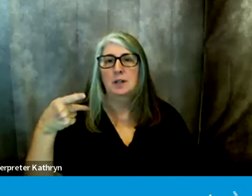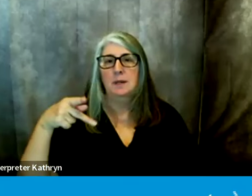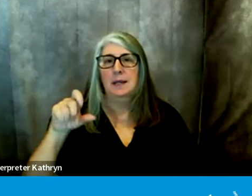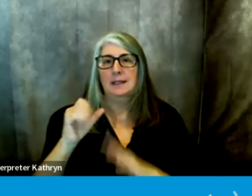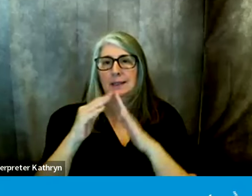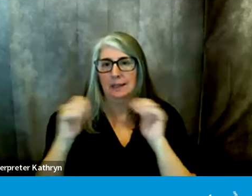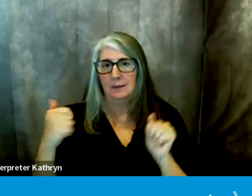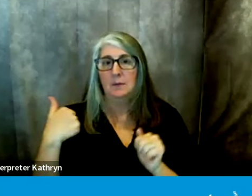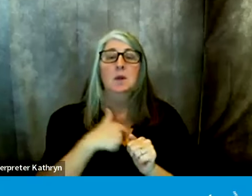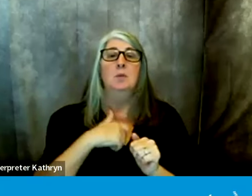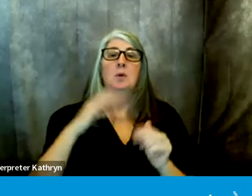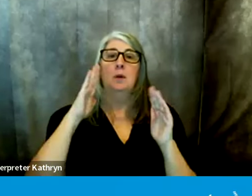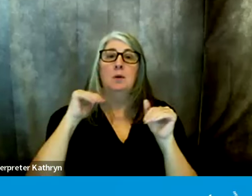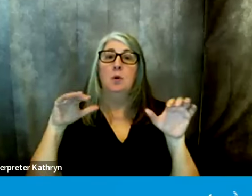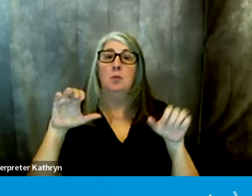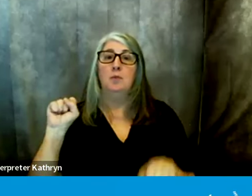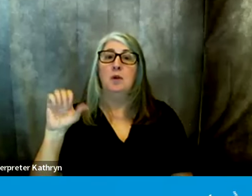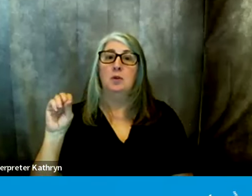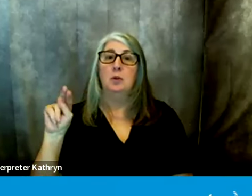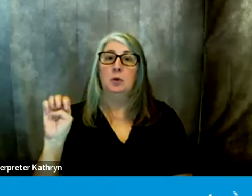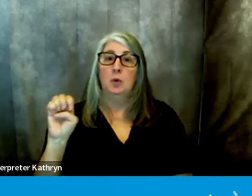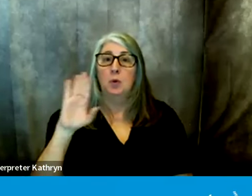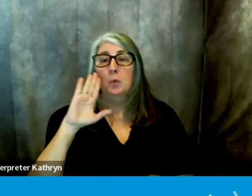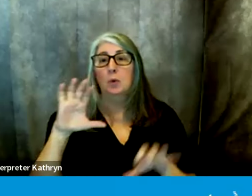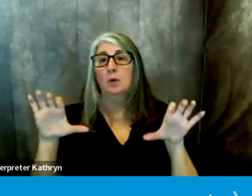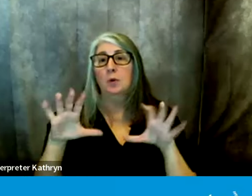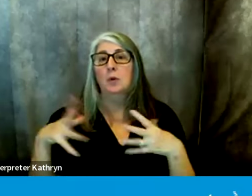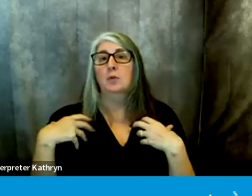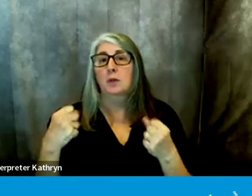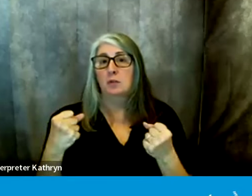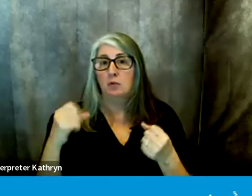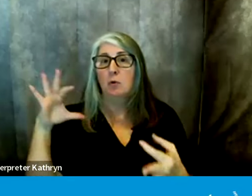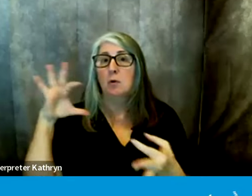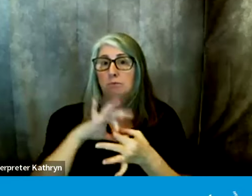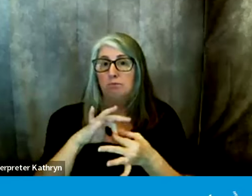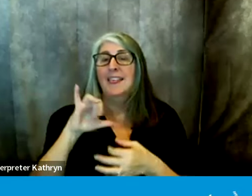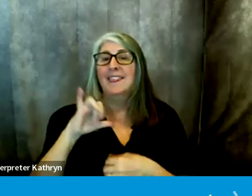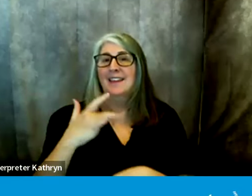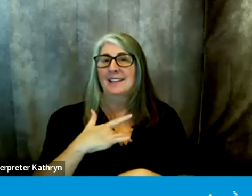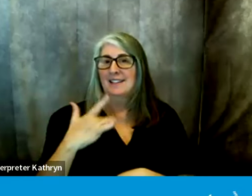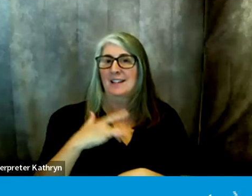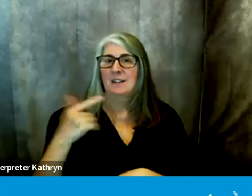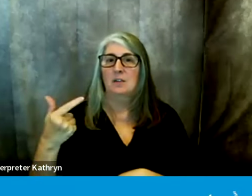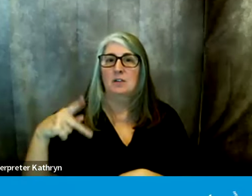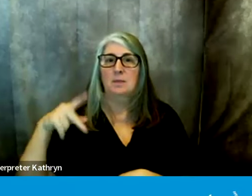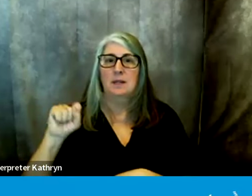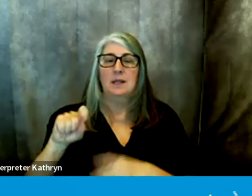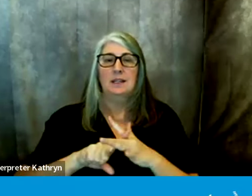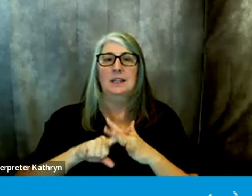What we hope for SCONE to do is to help restore some of that sensation. So your GPS system can kick in and let you know where you're at